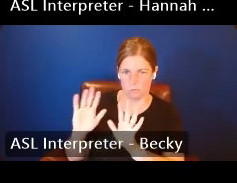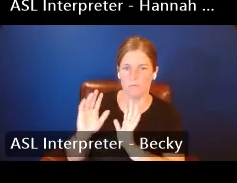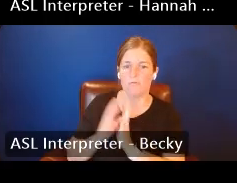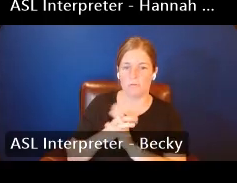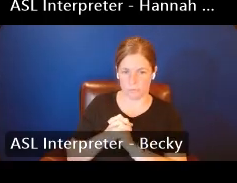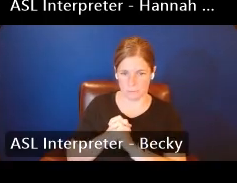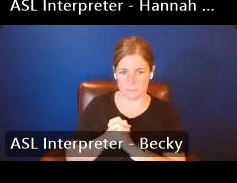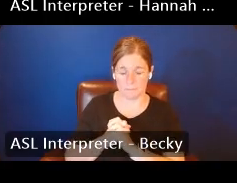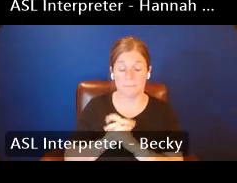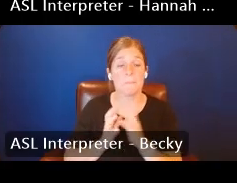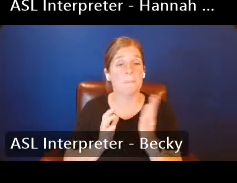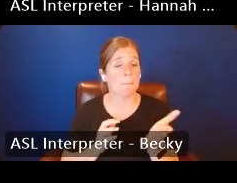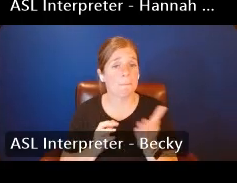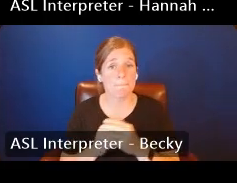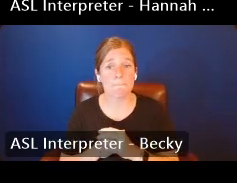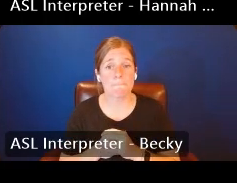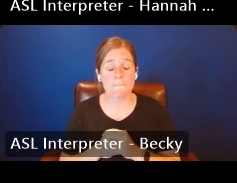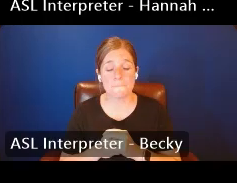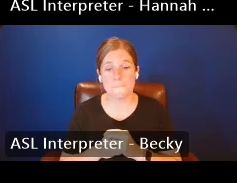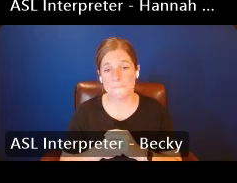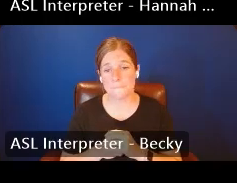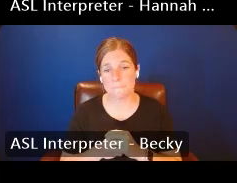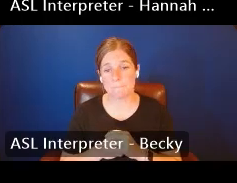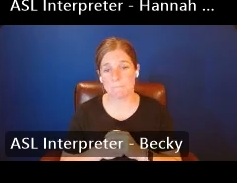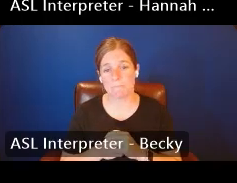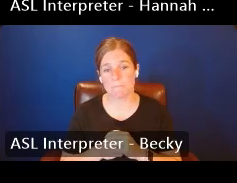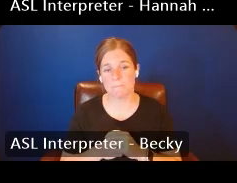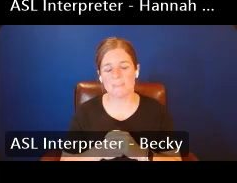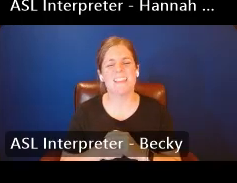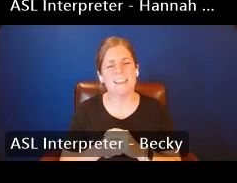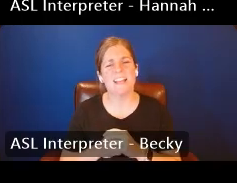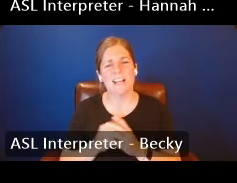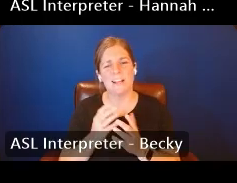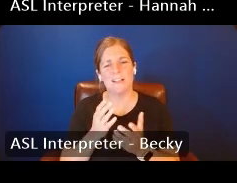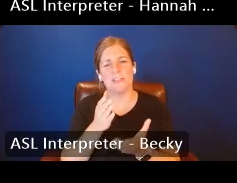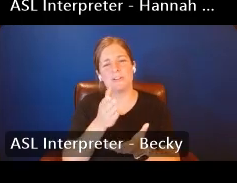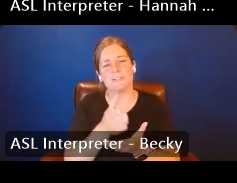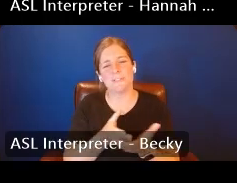There are a handful of things that, as designers, we're